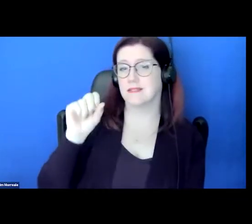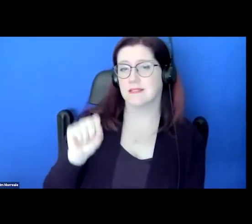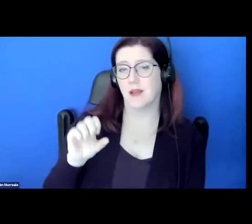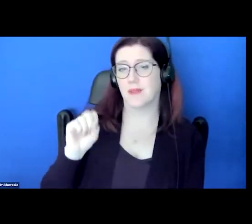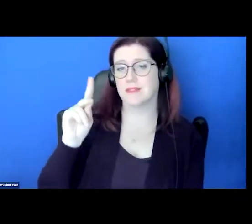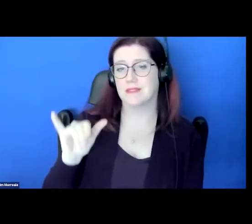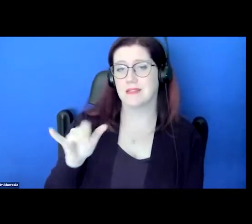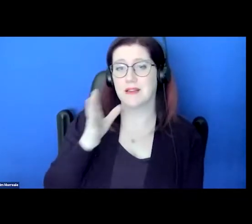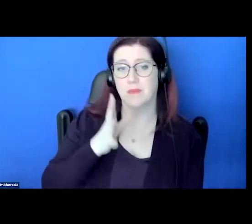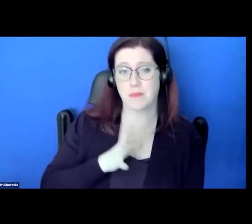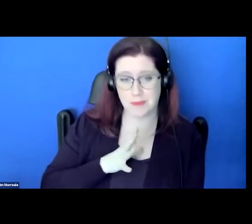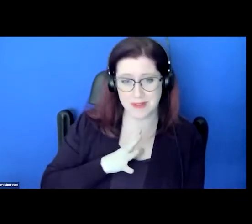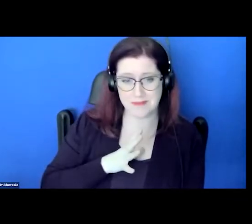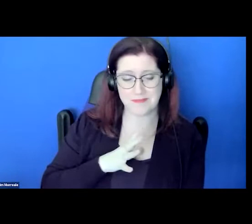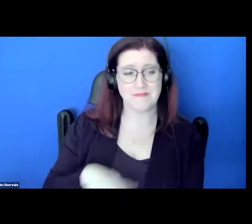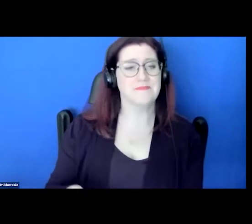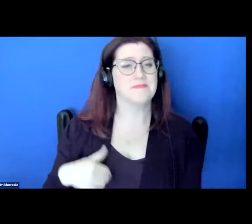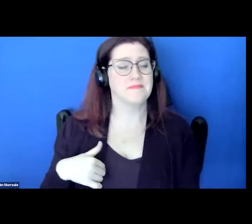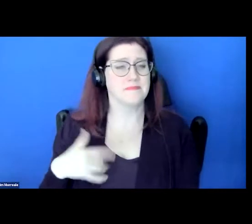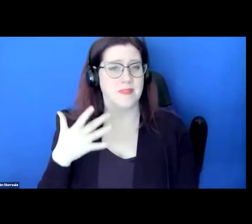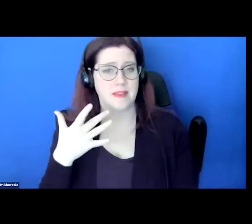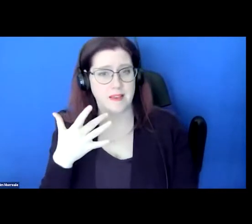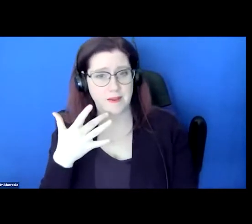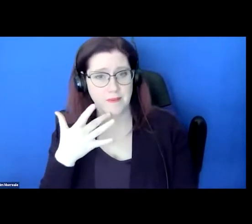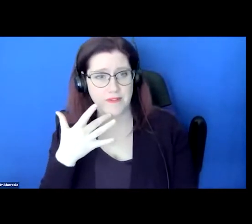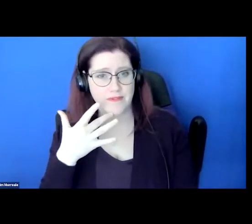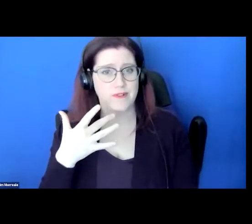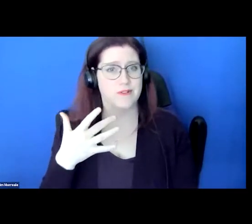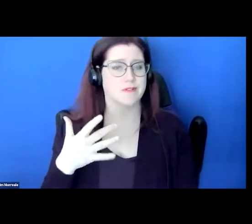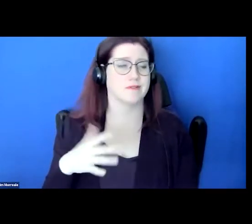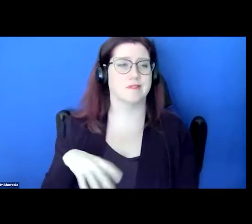I prefer to be referred to as a Nishnawbe, Ojibwe